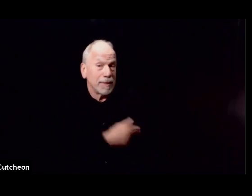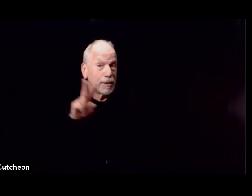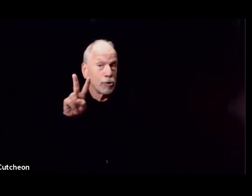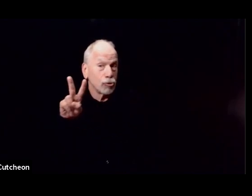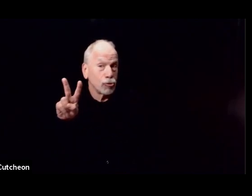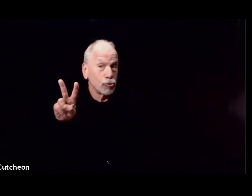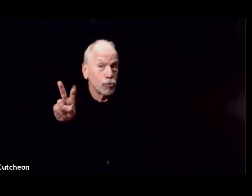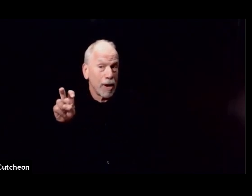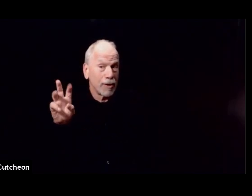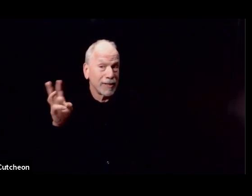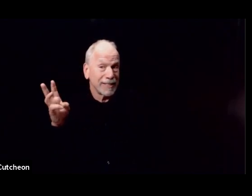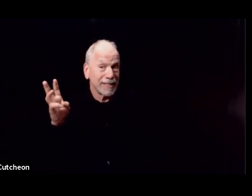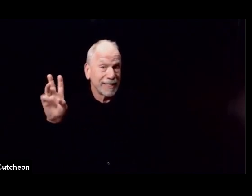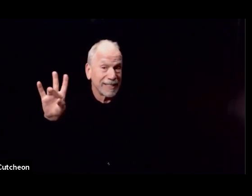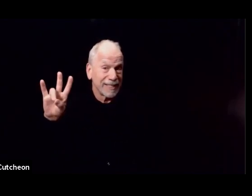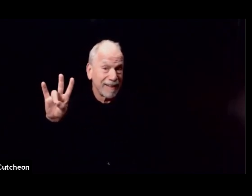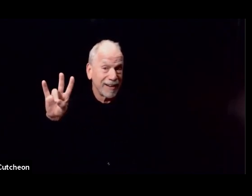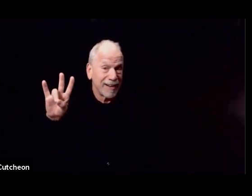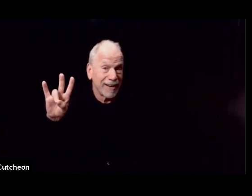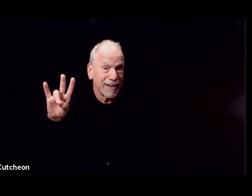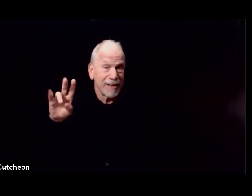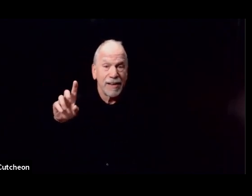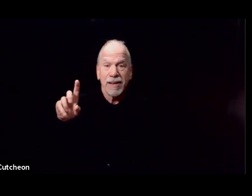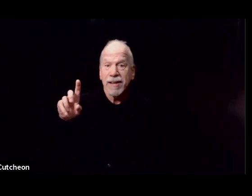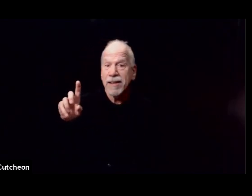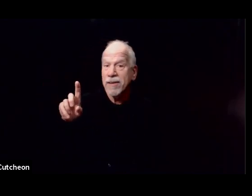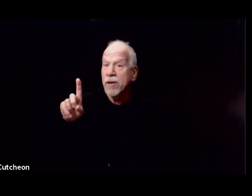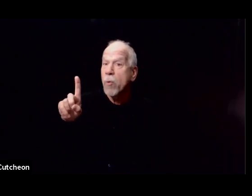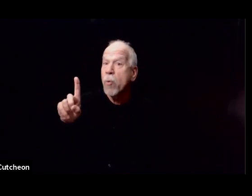intensive care. This is the lowest level of ICU